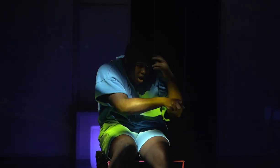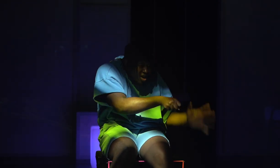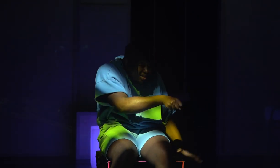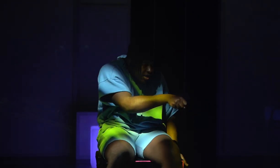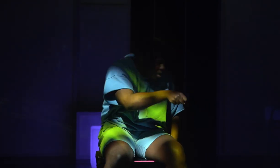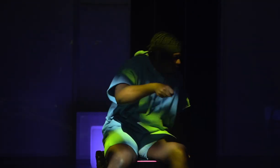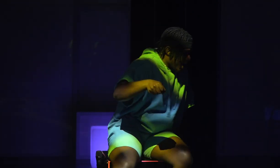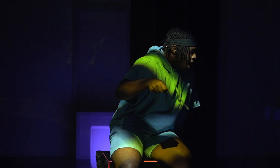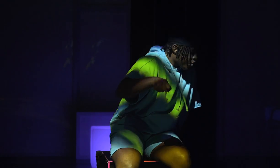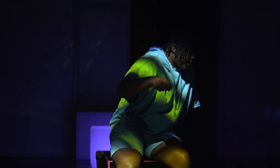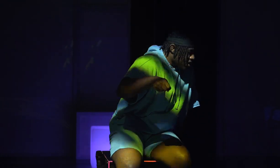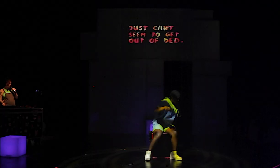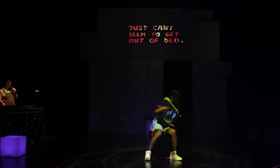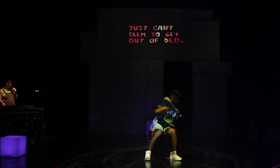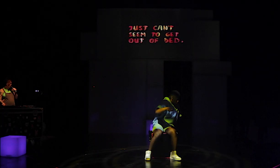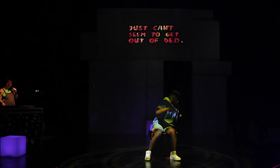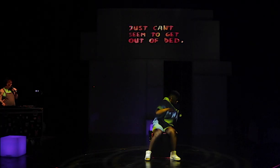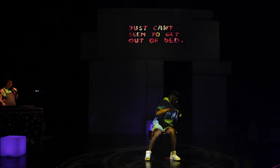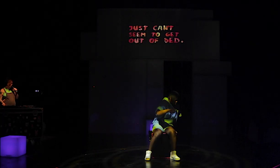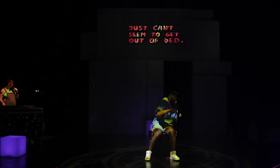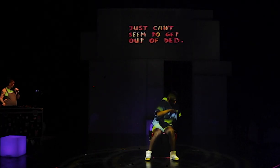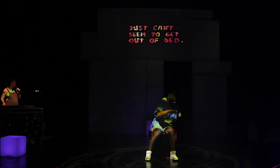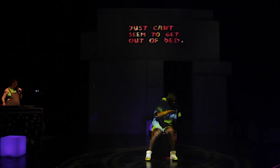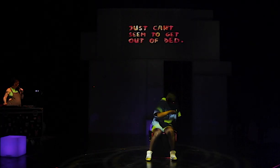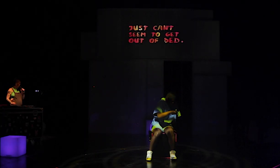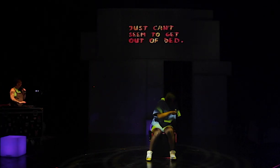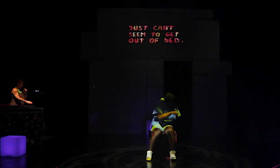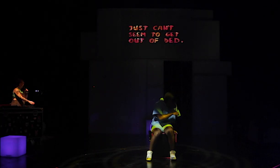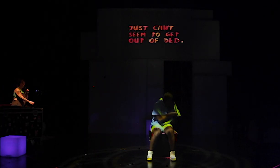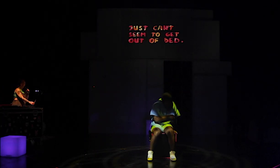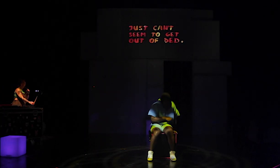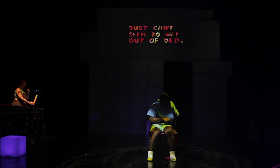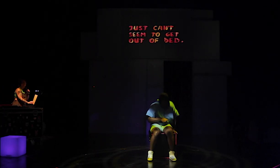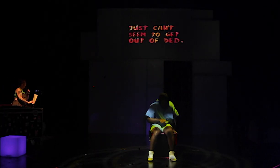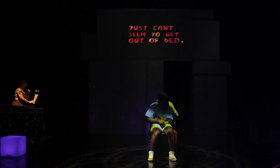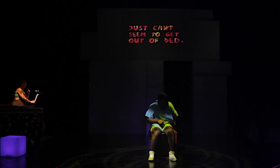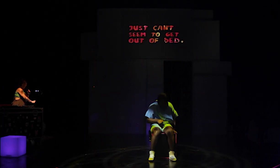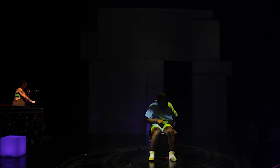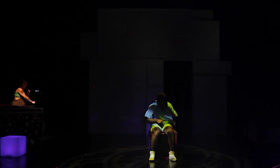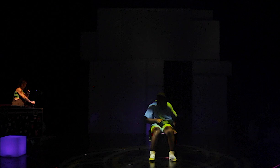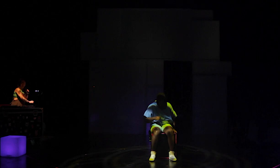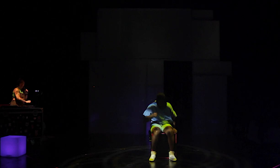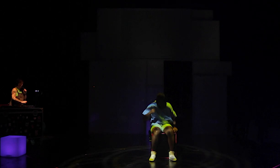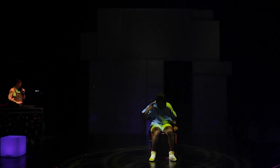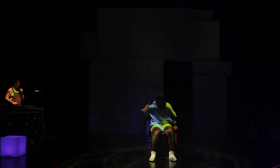can't seem to get out of bed.